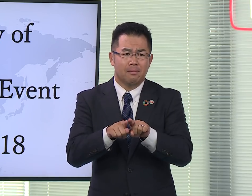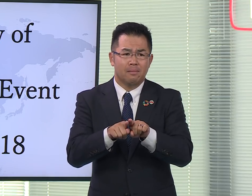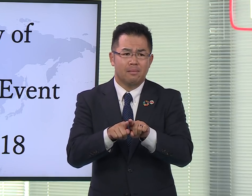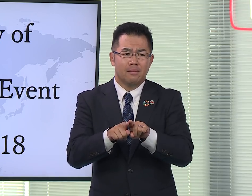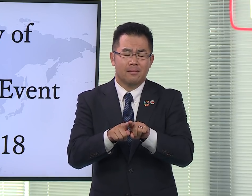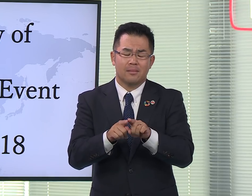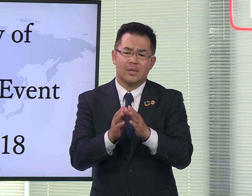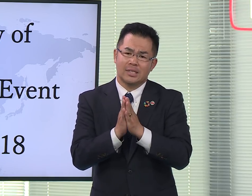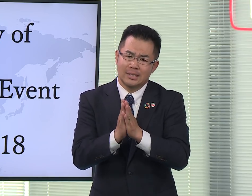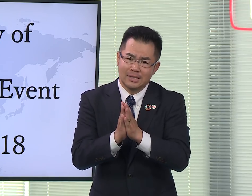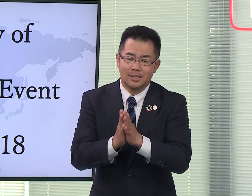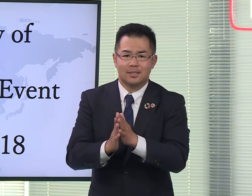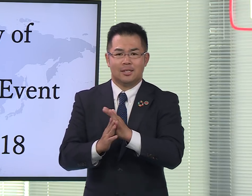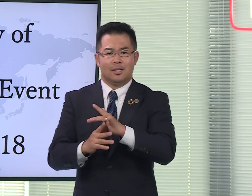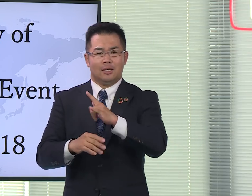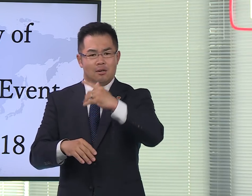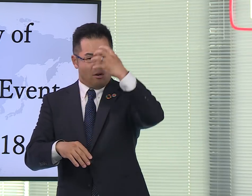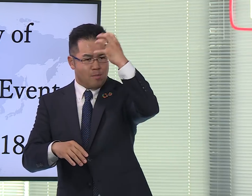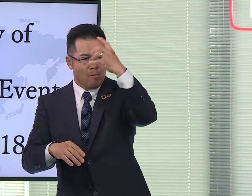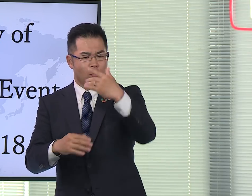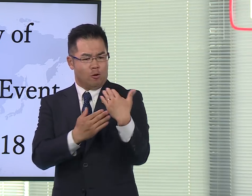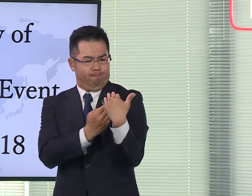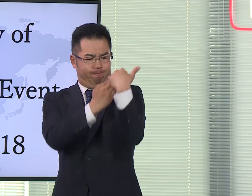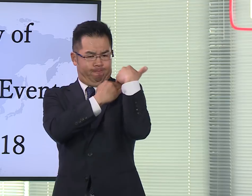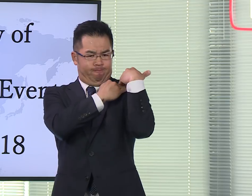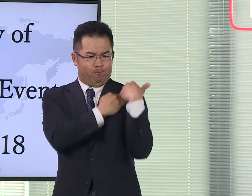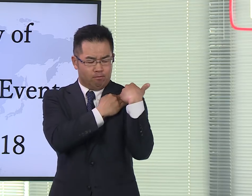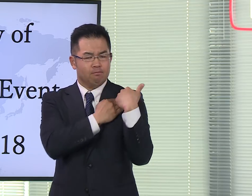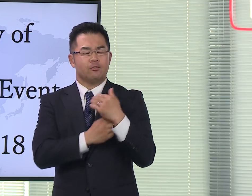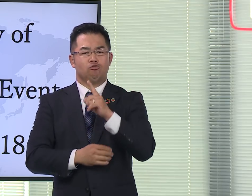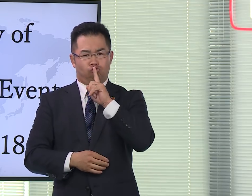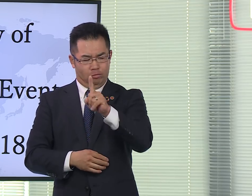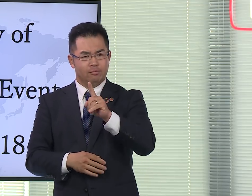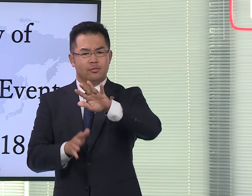for each member country to actually uphold that, because that is part of our human rights.